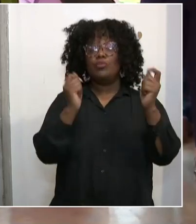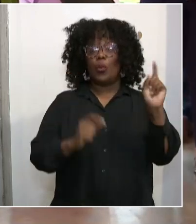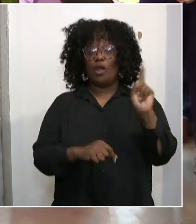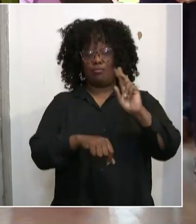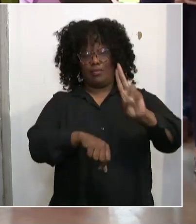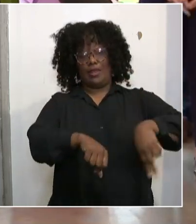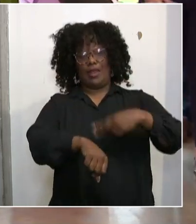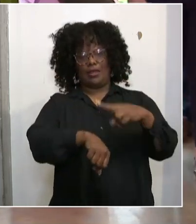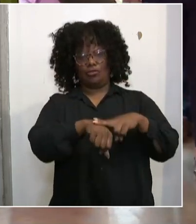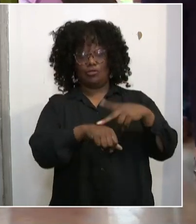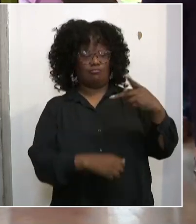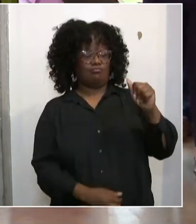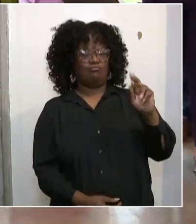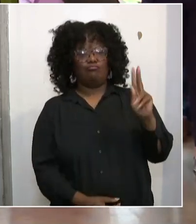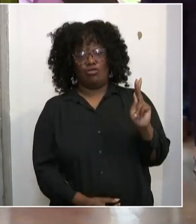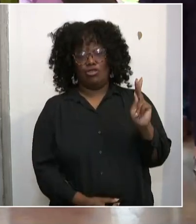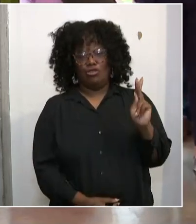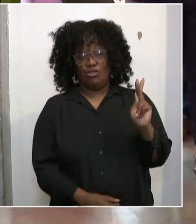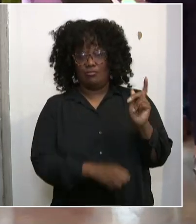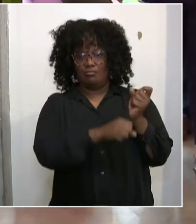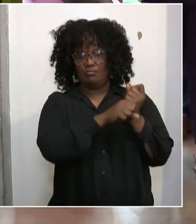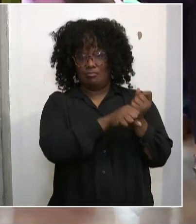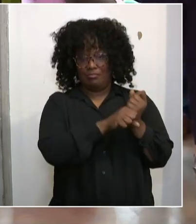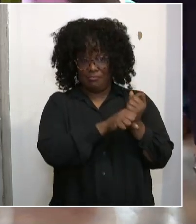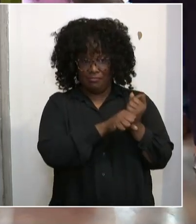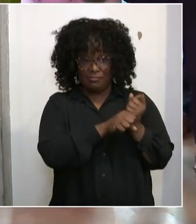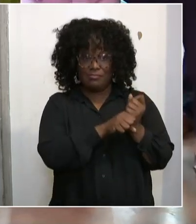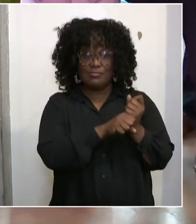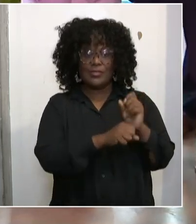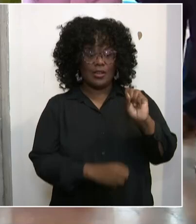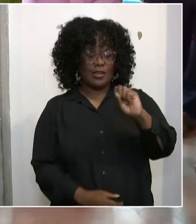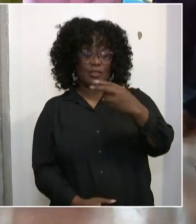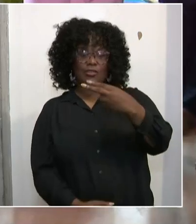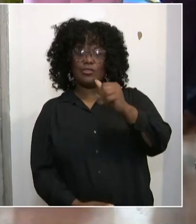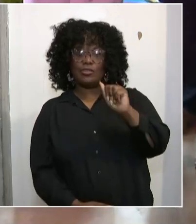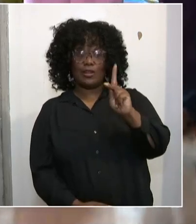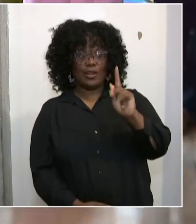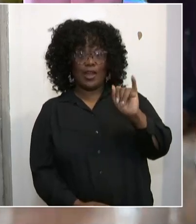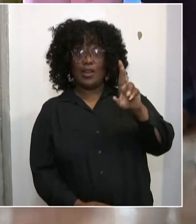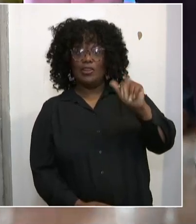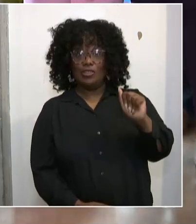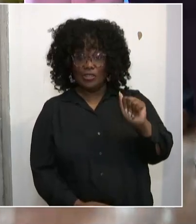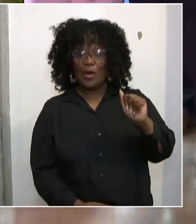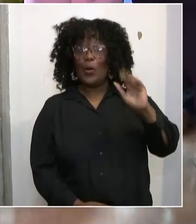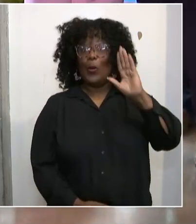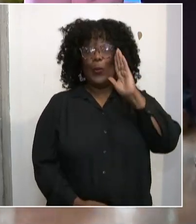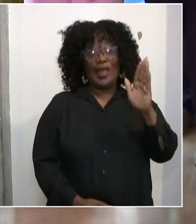where Shakira will help us open a global superstar for a global event.